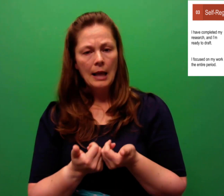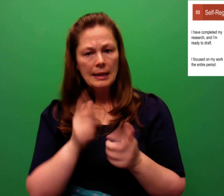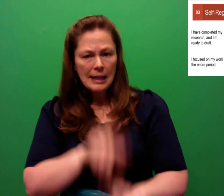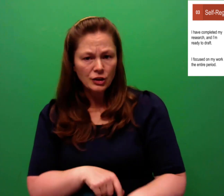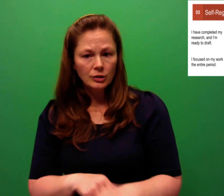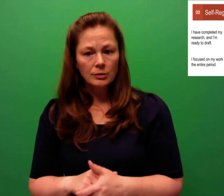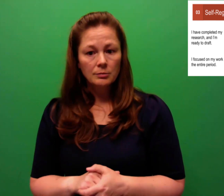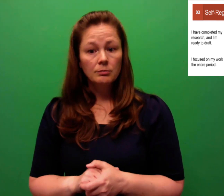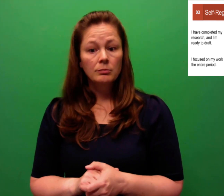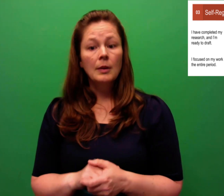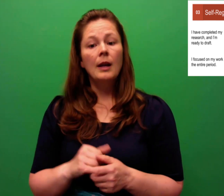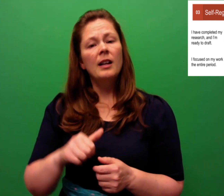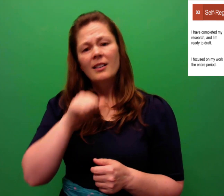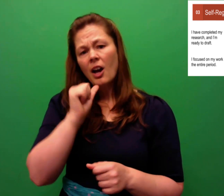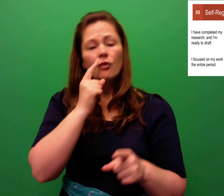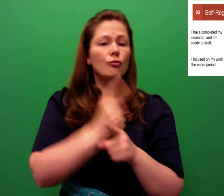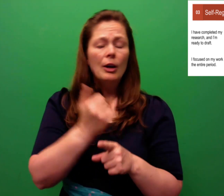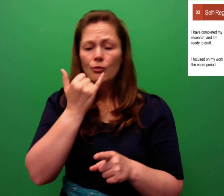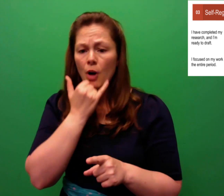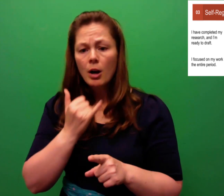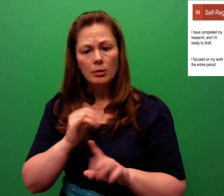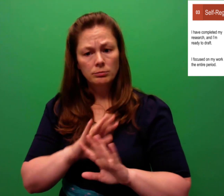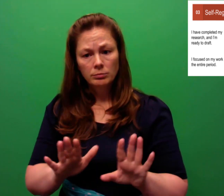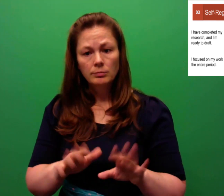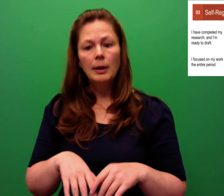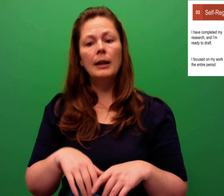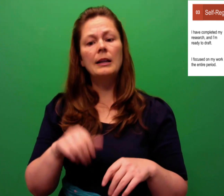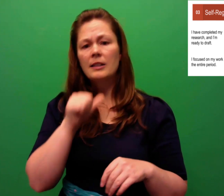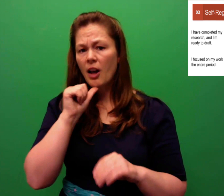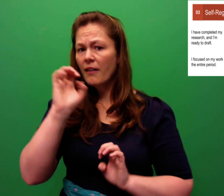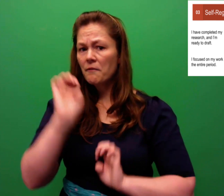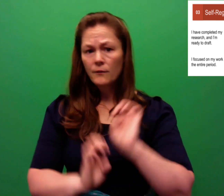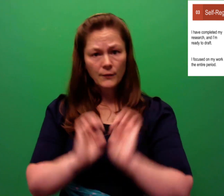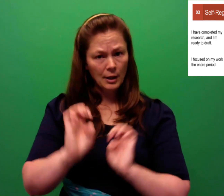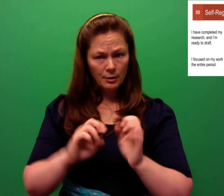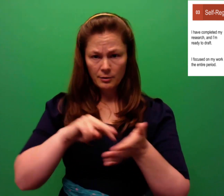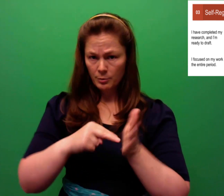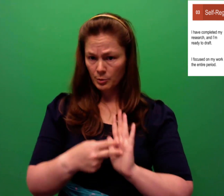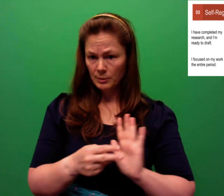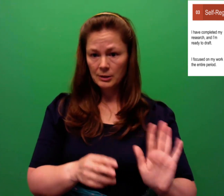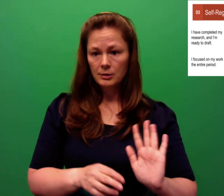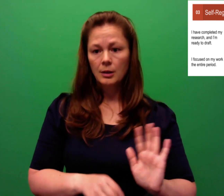monitoring tool and discuss the answers. The discussion is not whether the